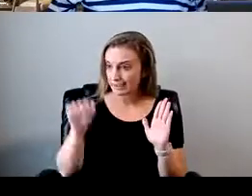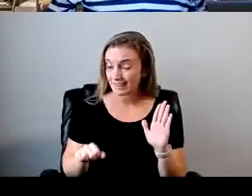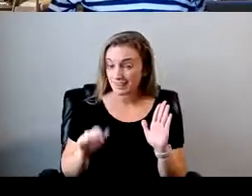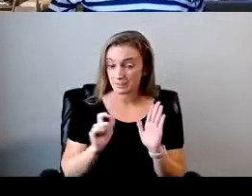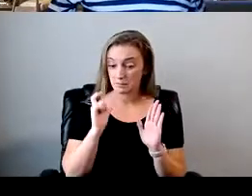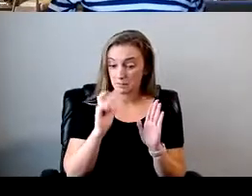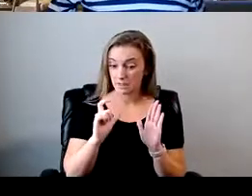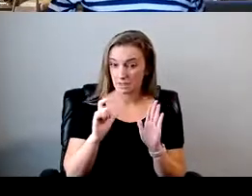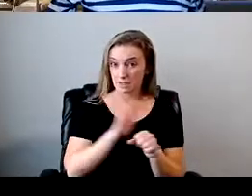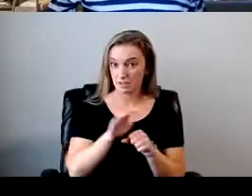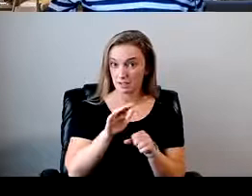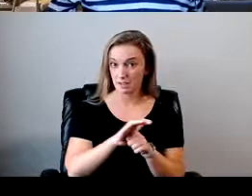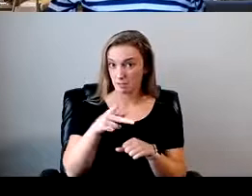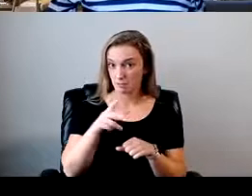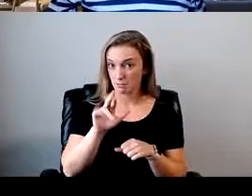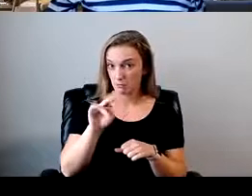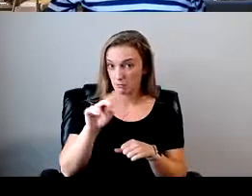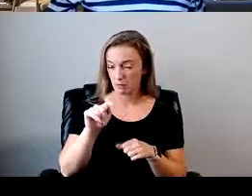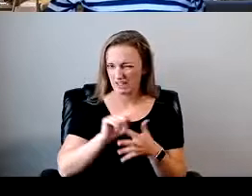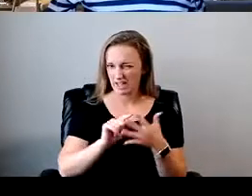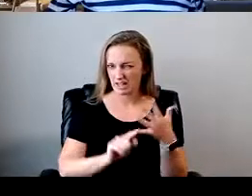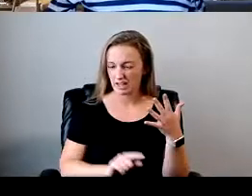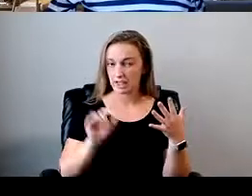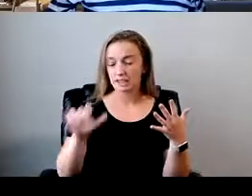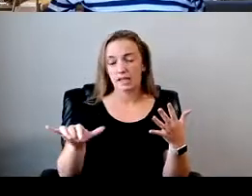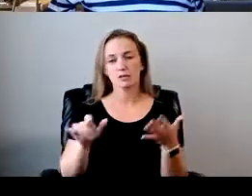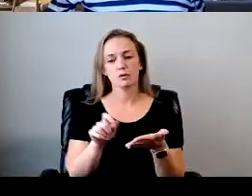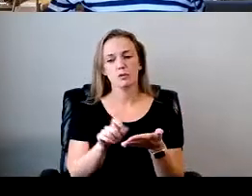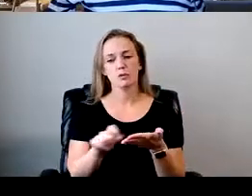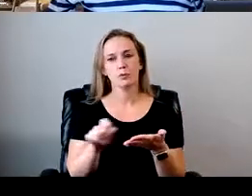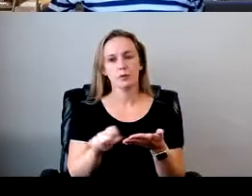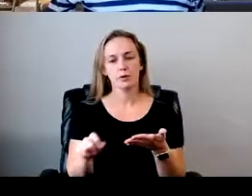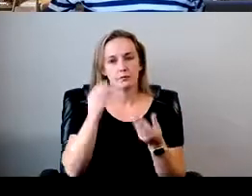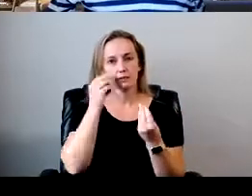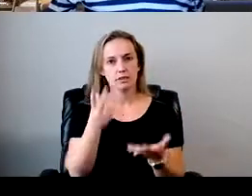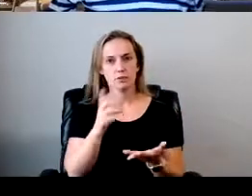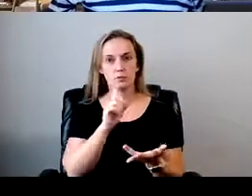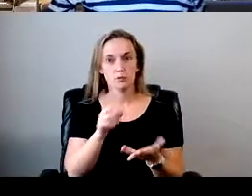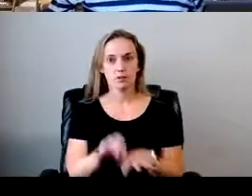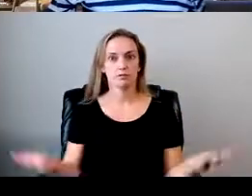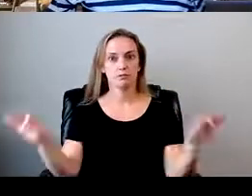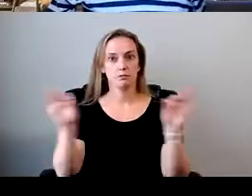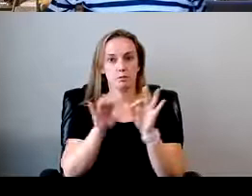Is it all those things. So, and written materials are super important because they're tangible, okay,